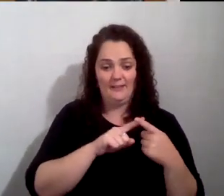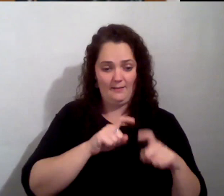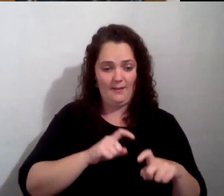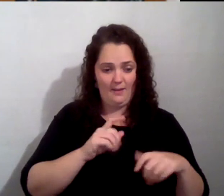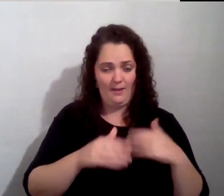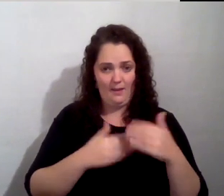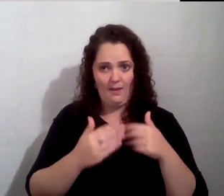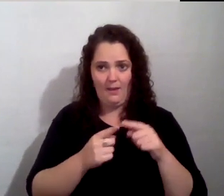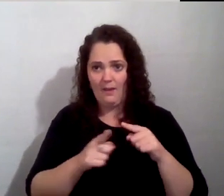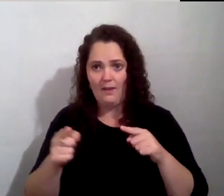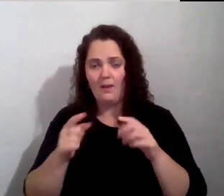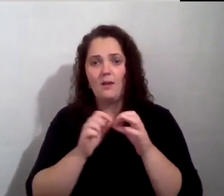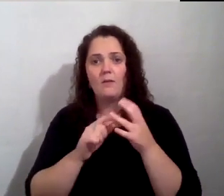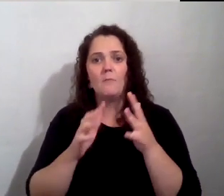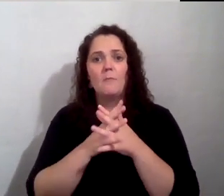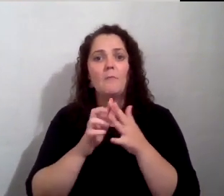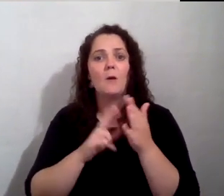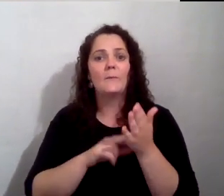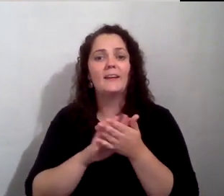on the left. The Blue Alice which is a wonderful